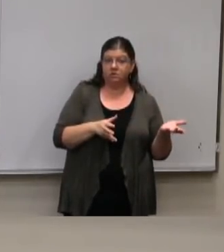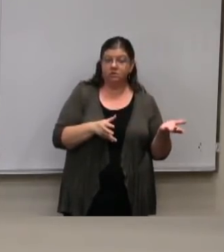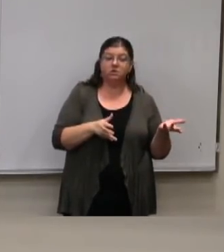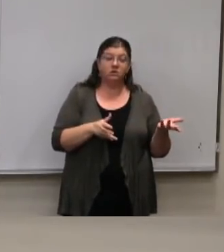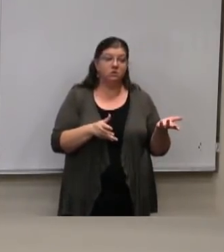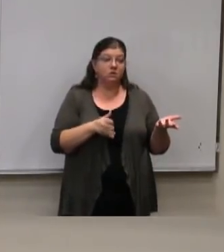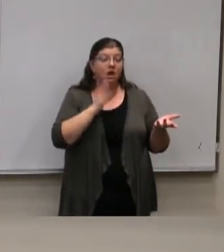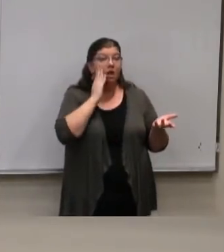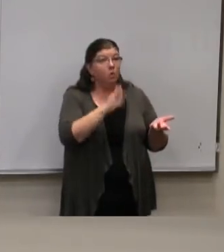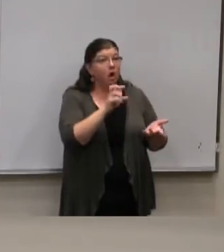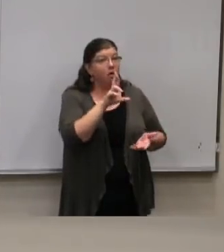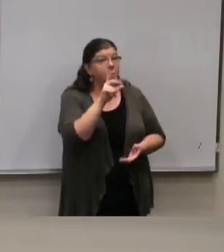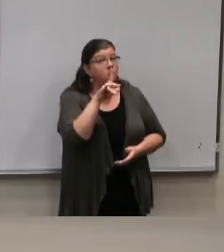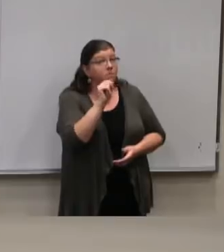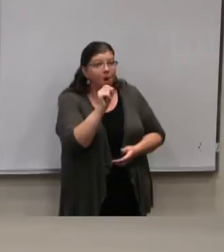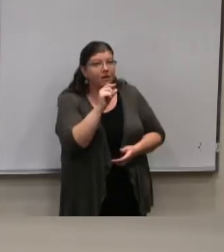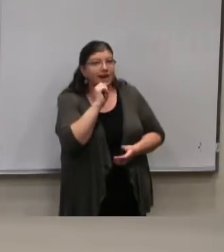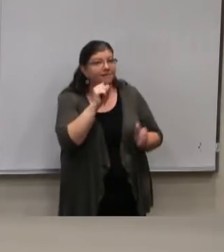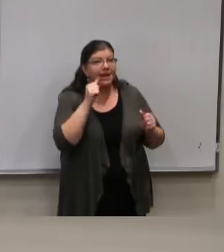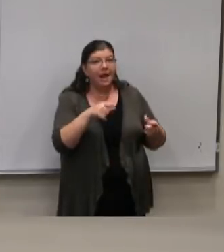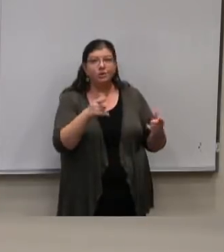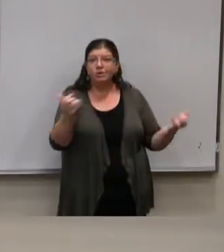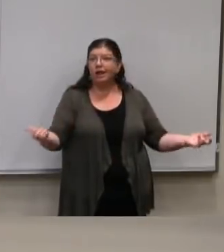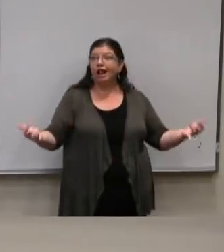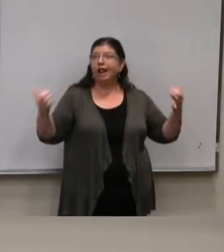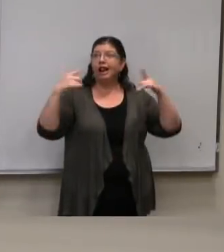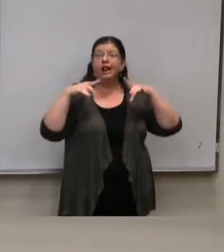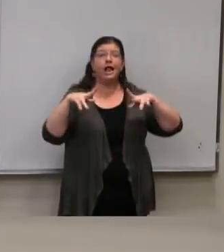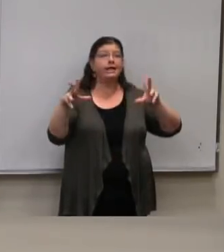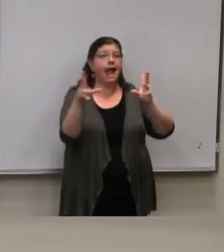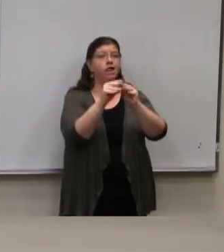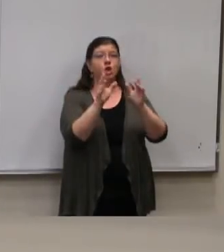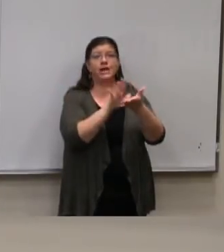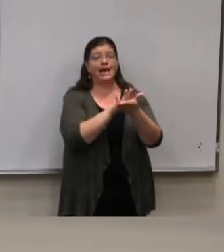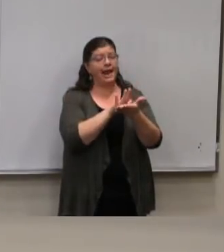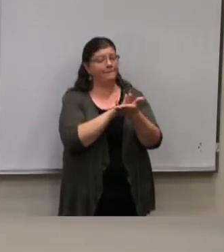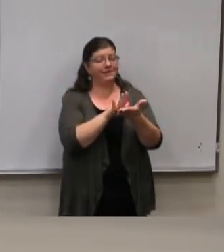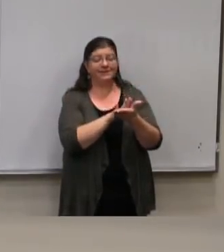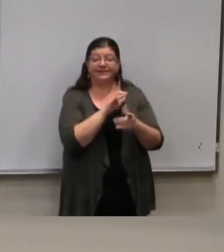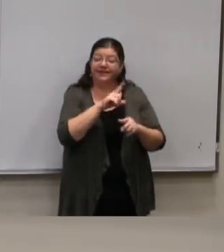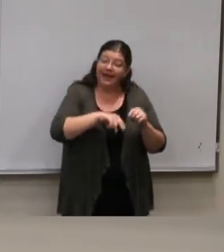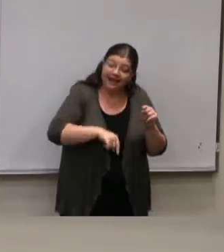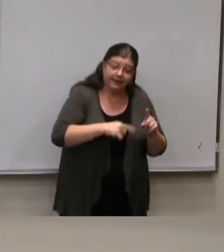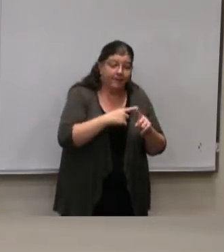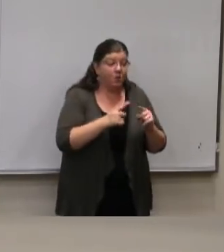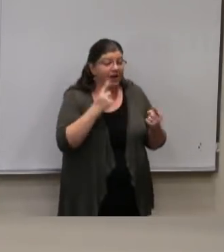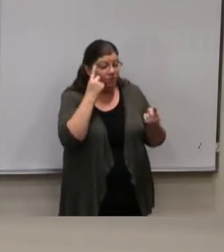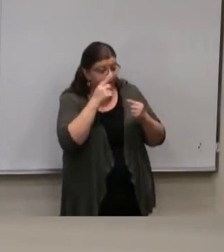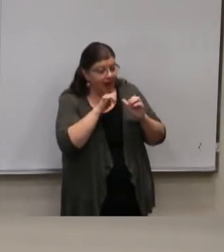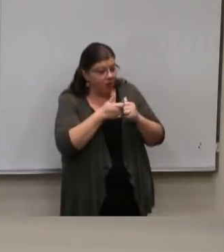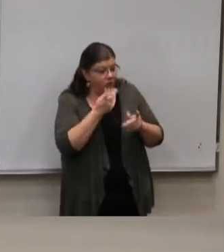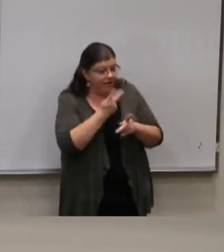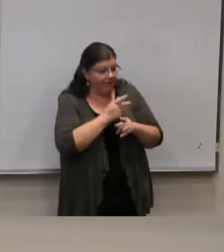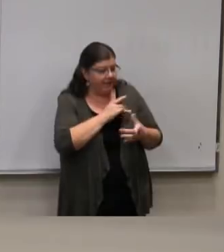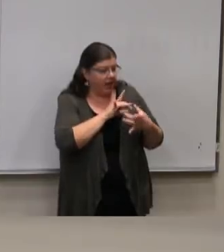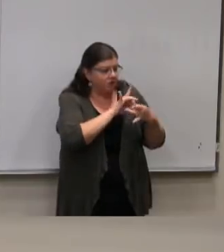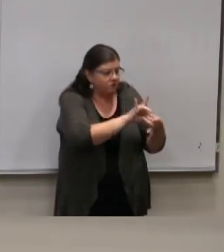to be remote, they're not going to be allowed to come and have big gatherings on campus, but we've really got to think about how do we keep that social interaction outside